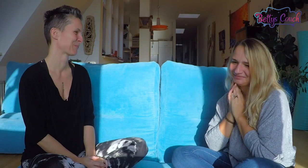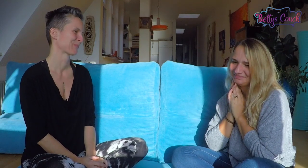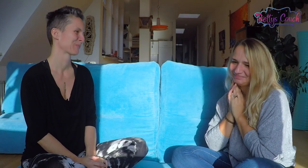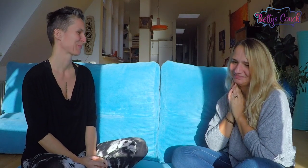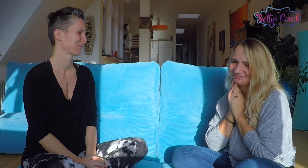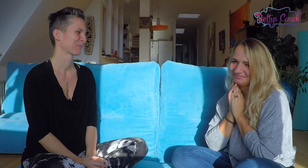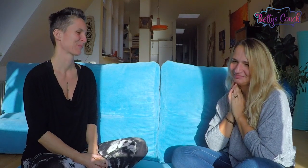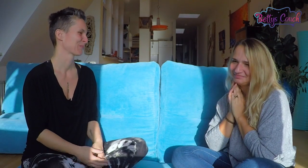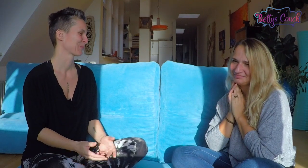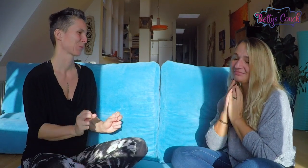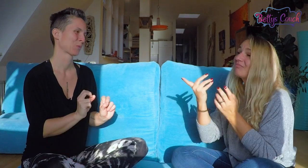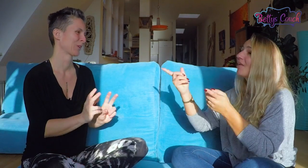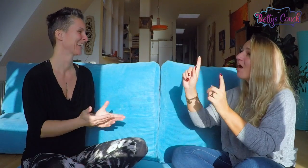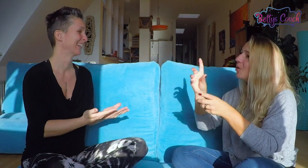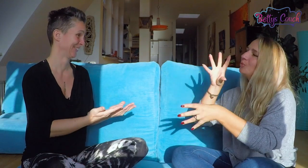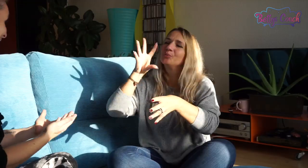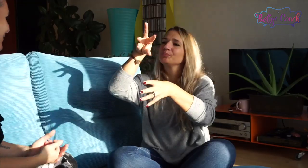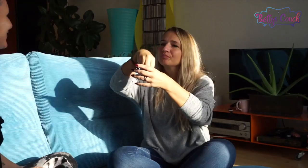Betty: Yes, that would be ok ... Toma: Ah yes. Another one.